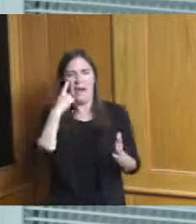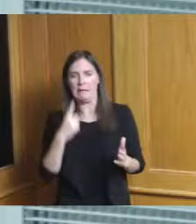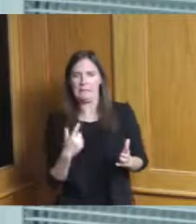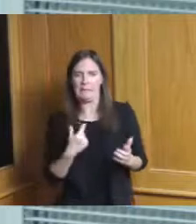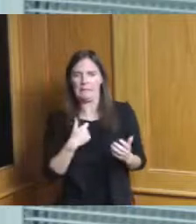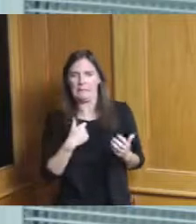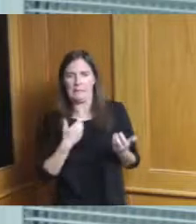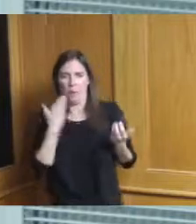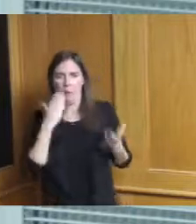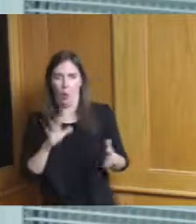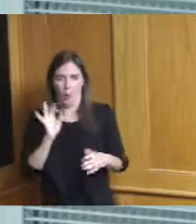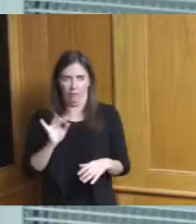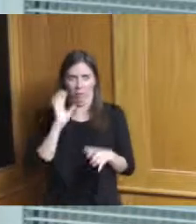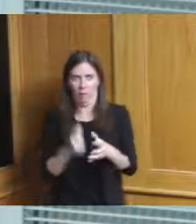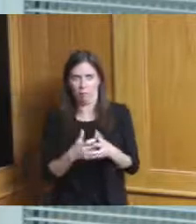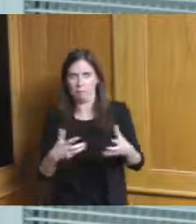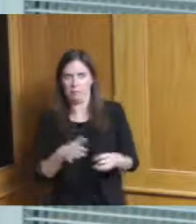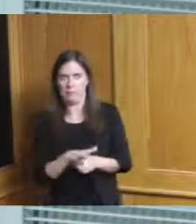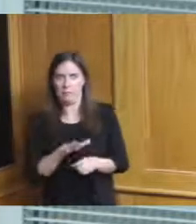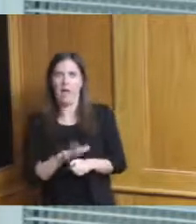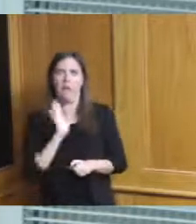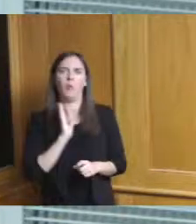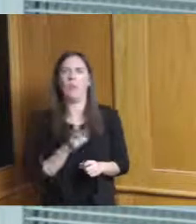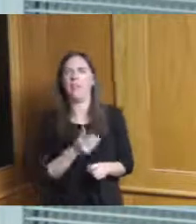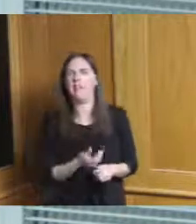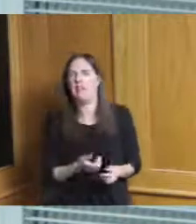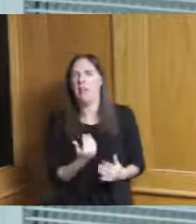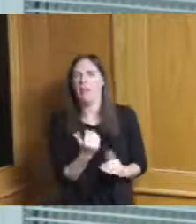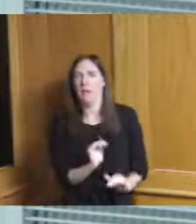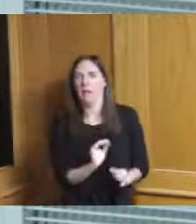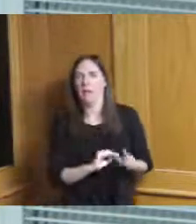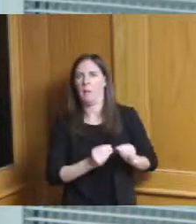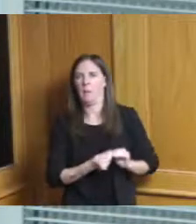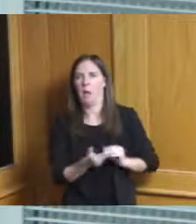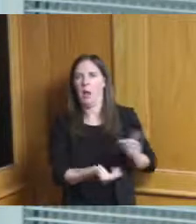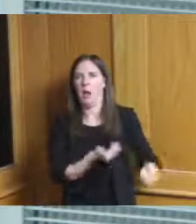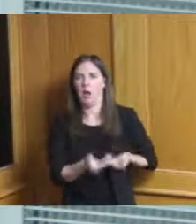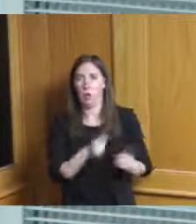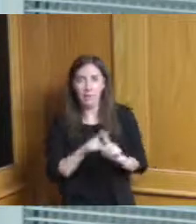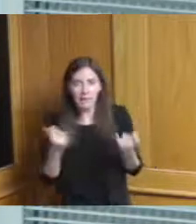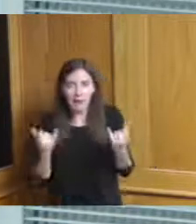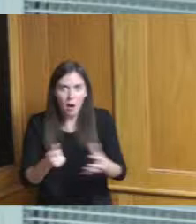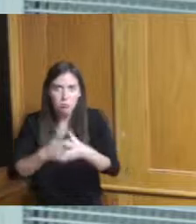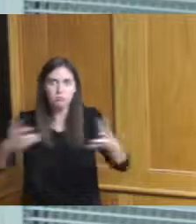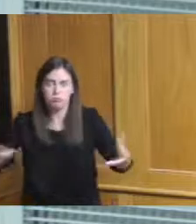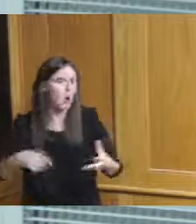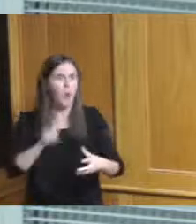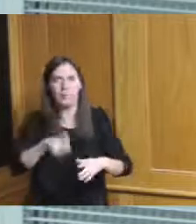commit but the good thing is that they do continue to create more jobs they even committed to so just